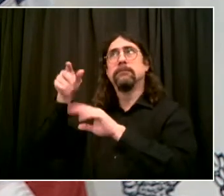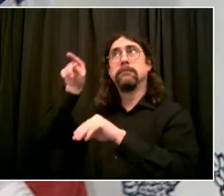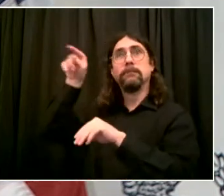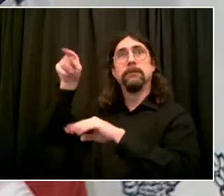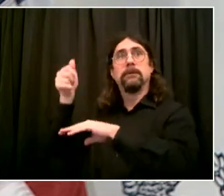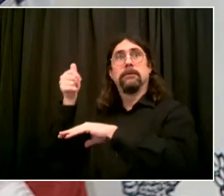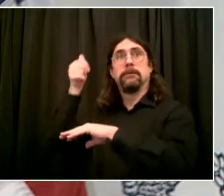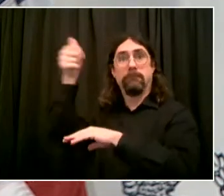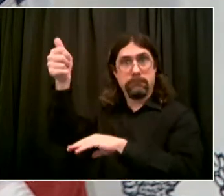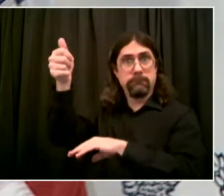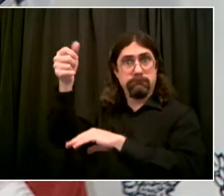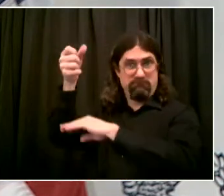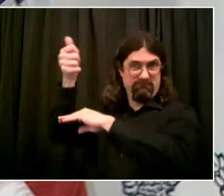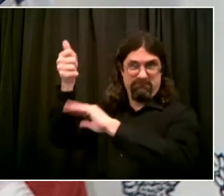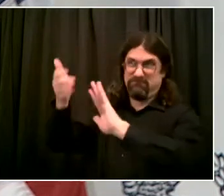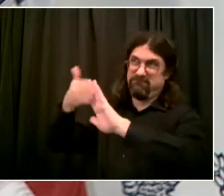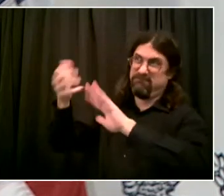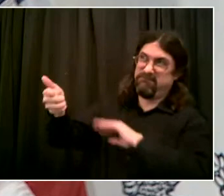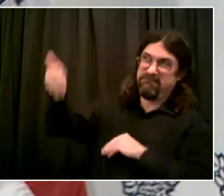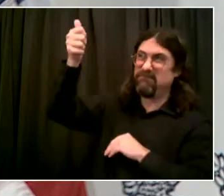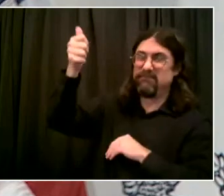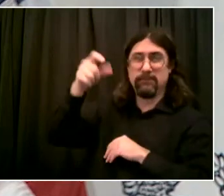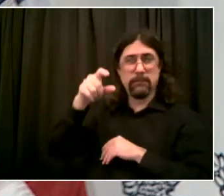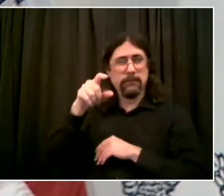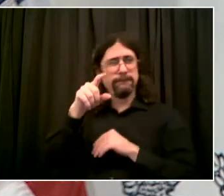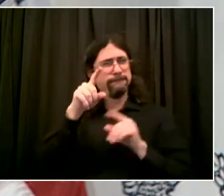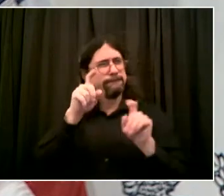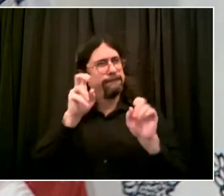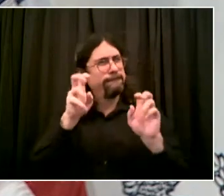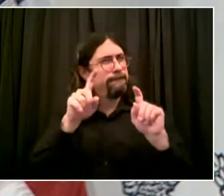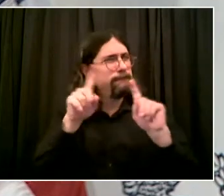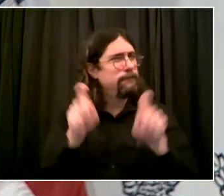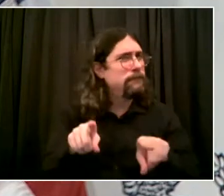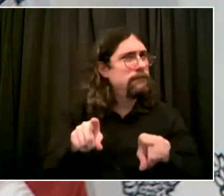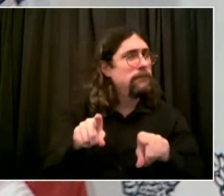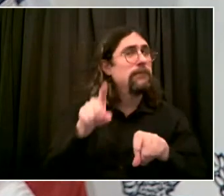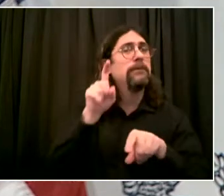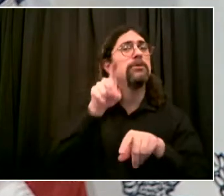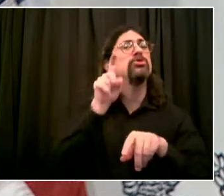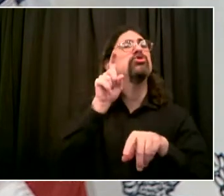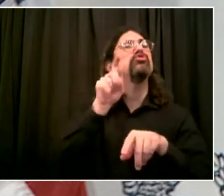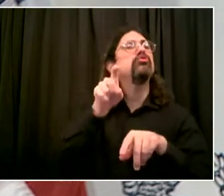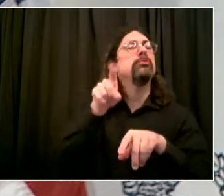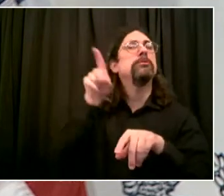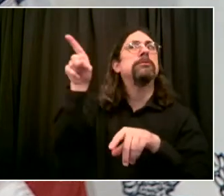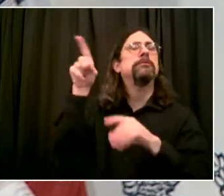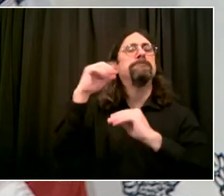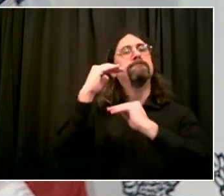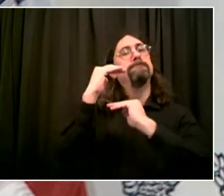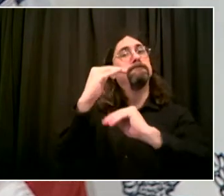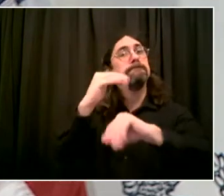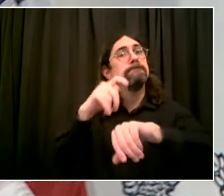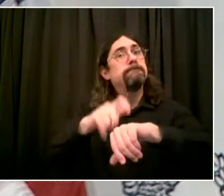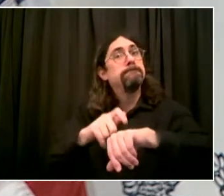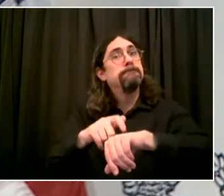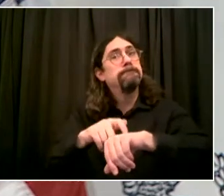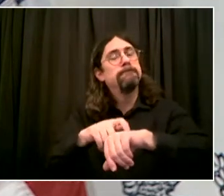IS A REALAL QUESTION. I HAVE BEEN HEARARTHING G A FR O YEARS, THEY REAALLY EGT T O T